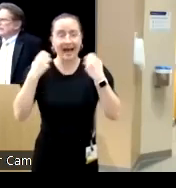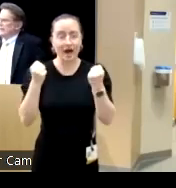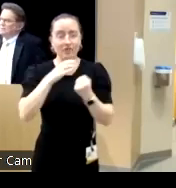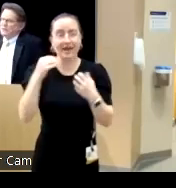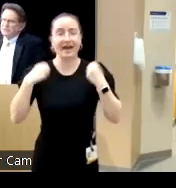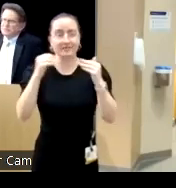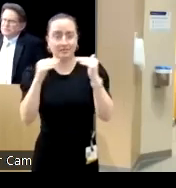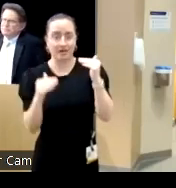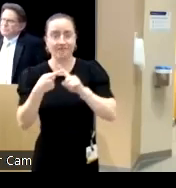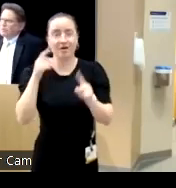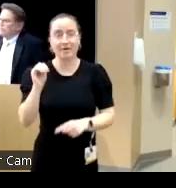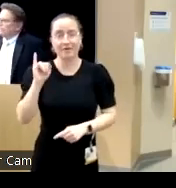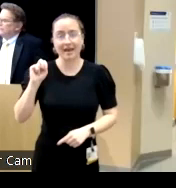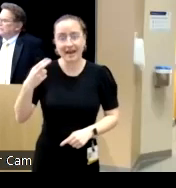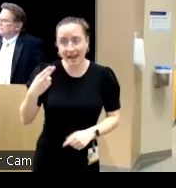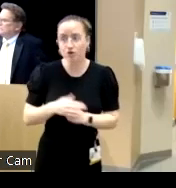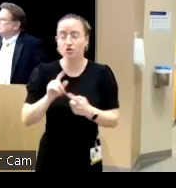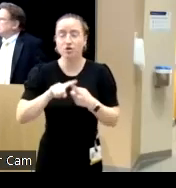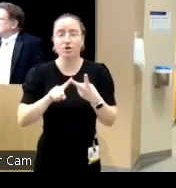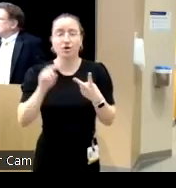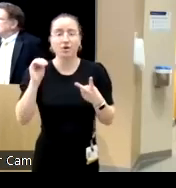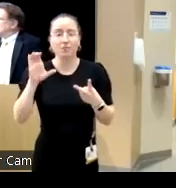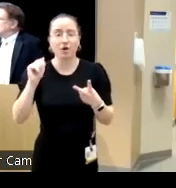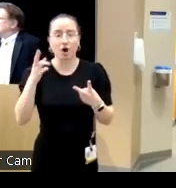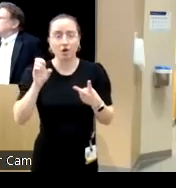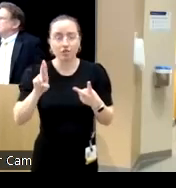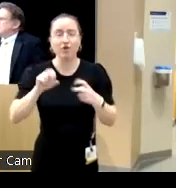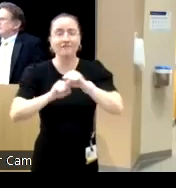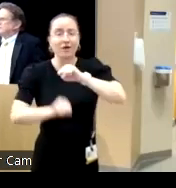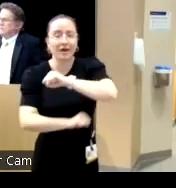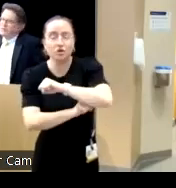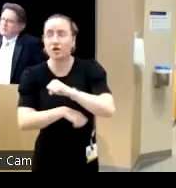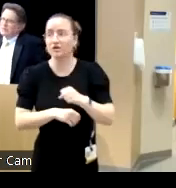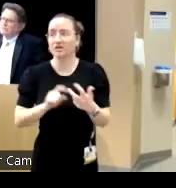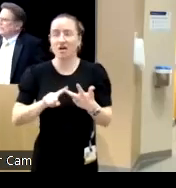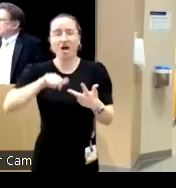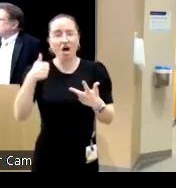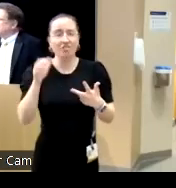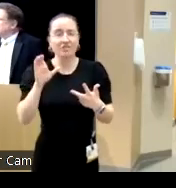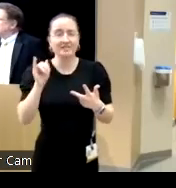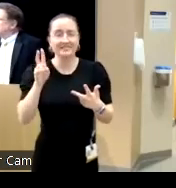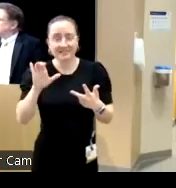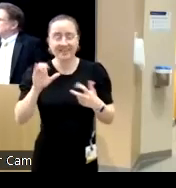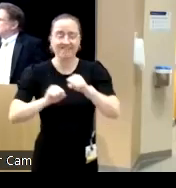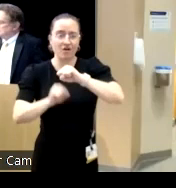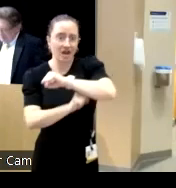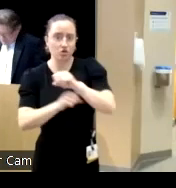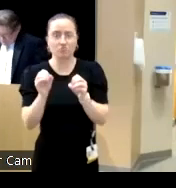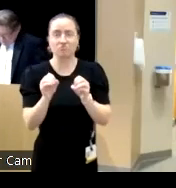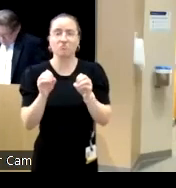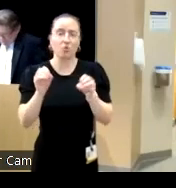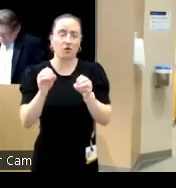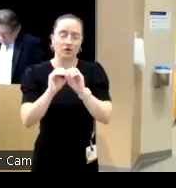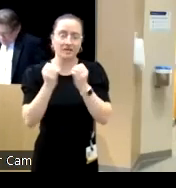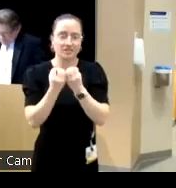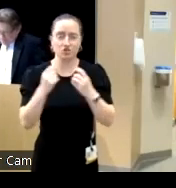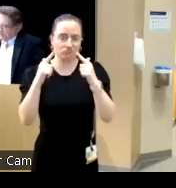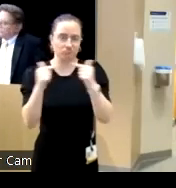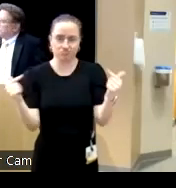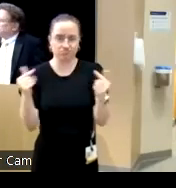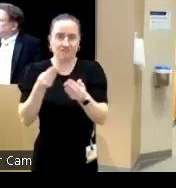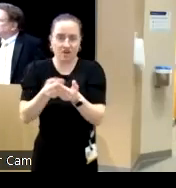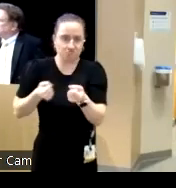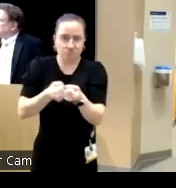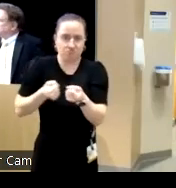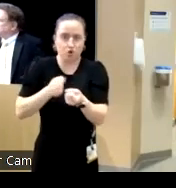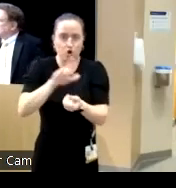NIMH from MacArthur Foundation other Civic and Foundation organizations so it's a real privilege